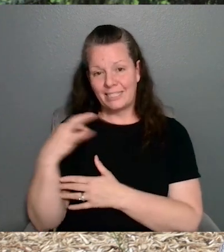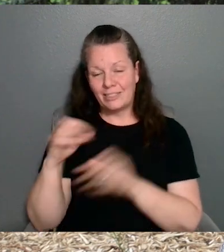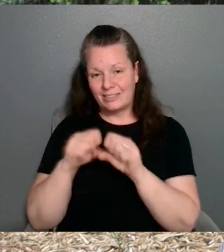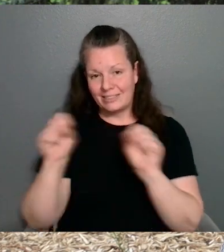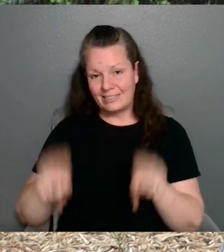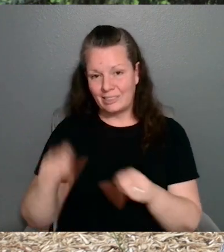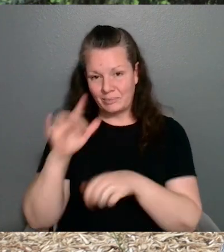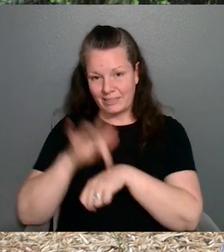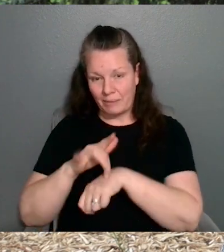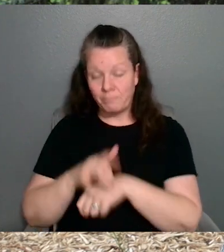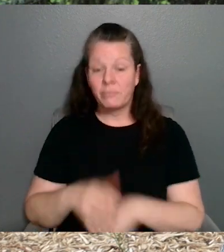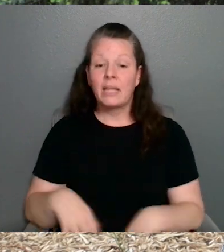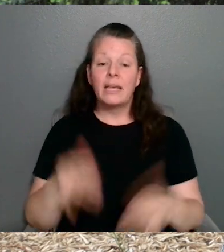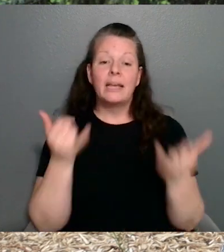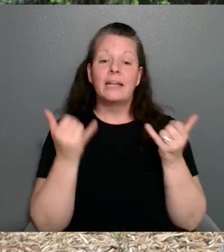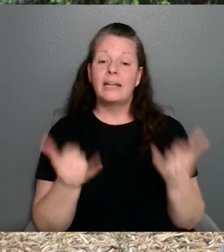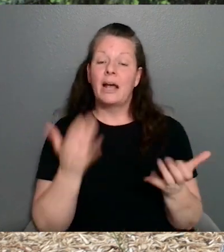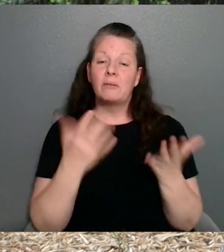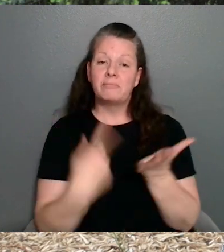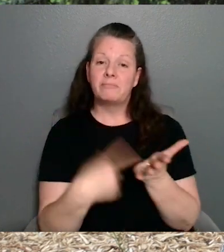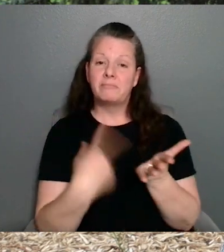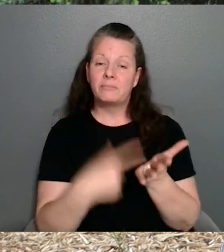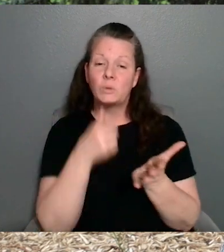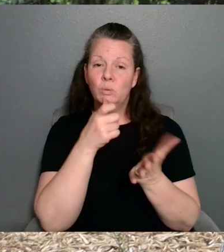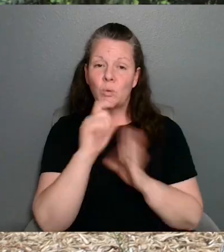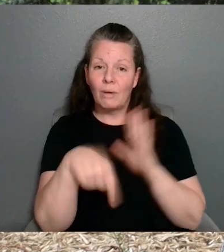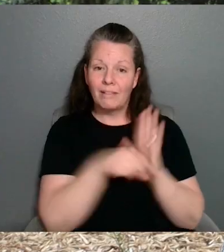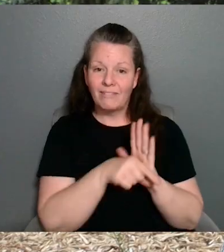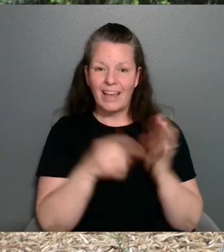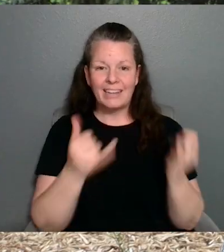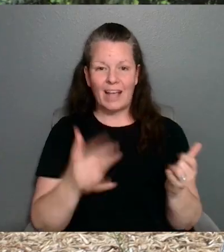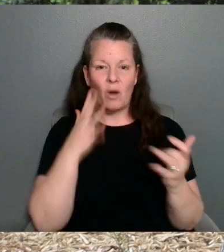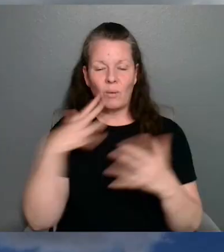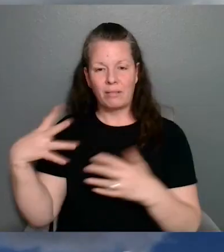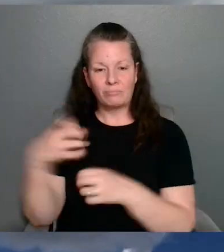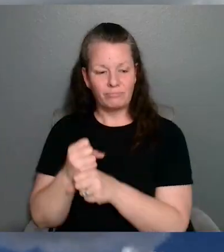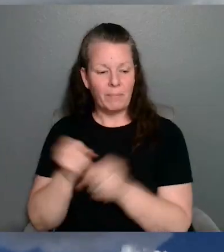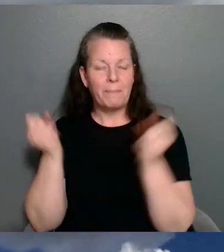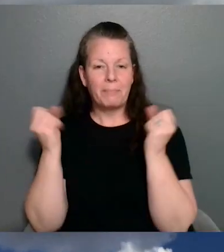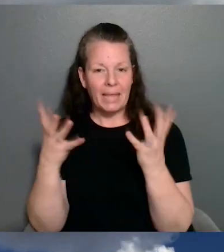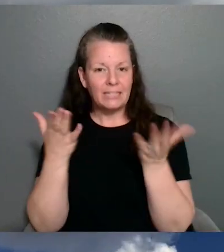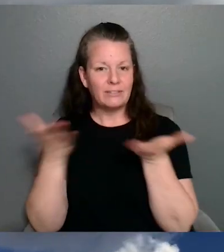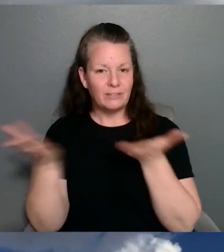So now that we've discussed who may qualify, I'll give a brief overview of some of the many services